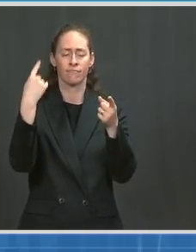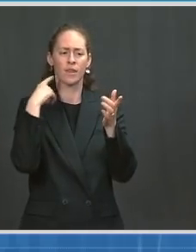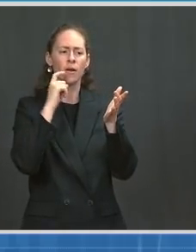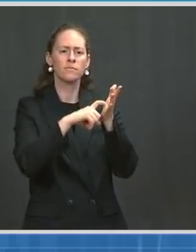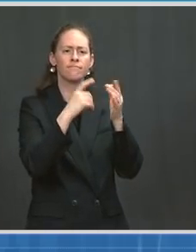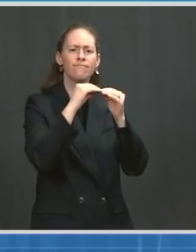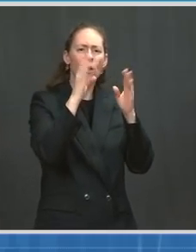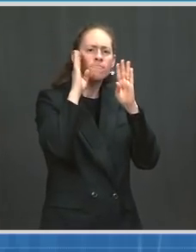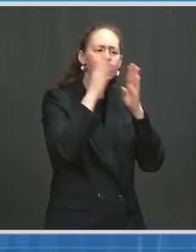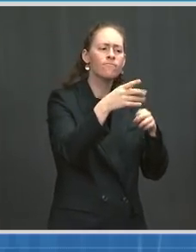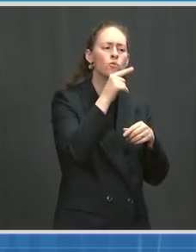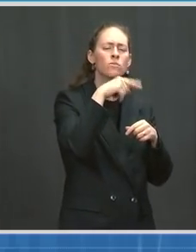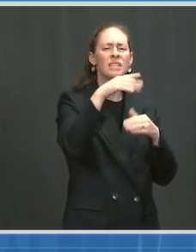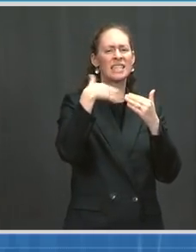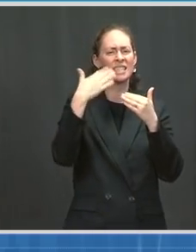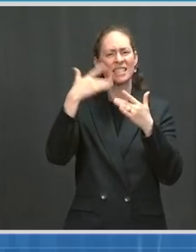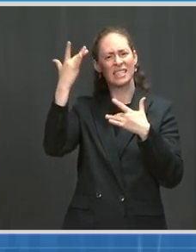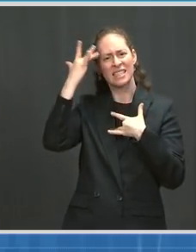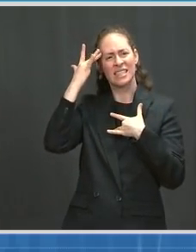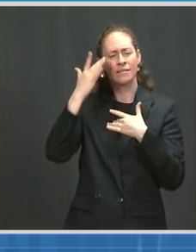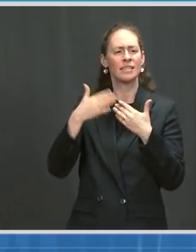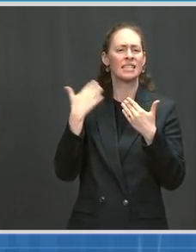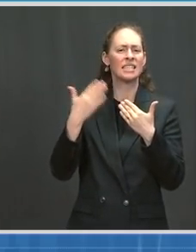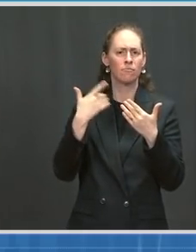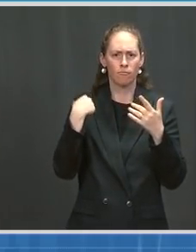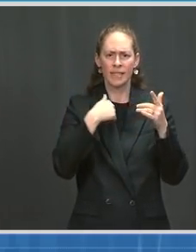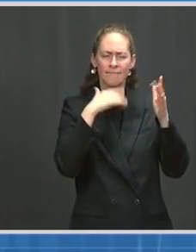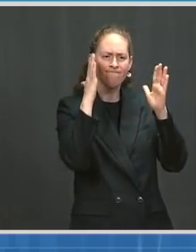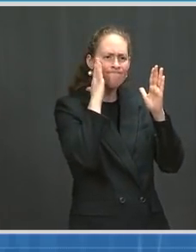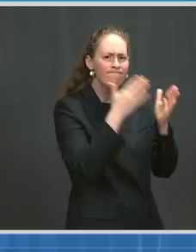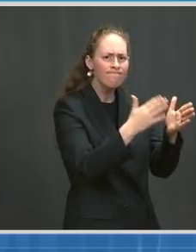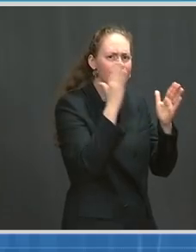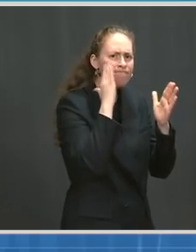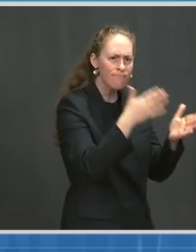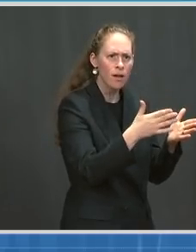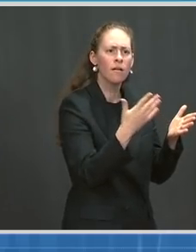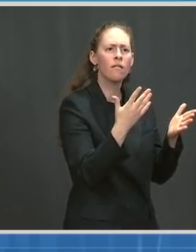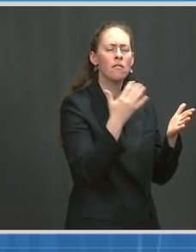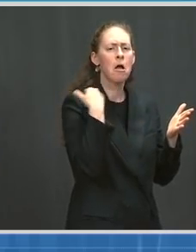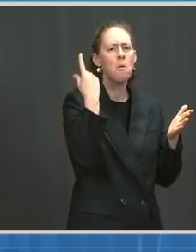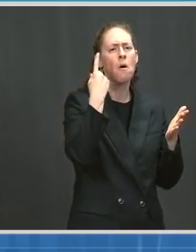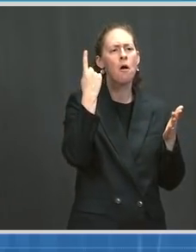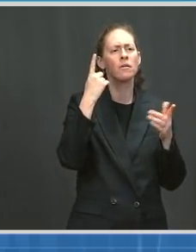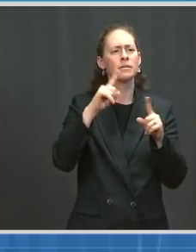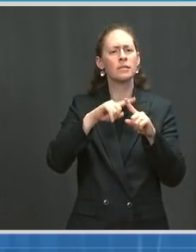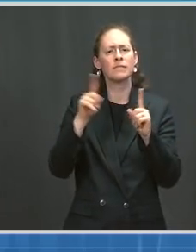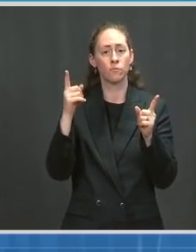potentially being used for those folks preventively? Is that a potential good option for people